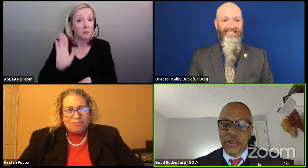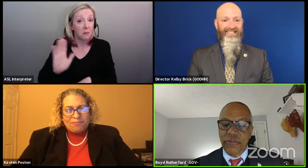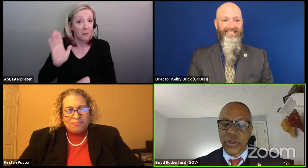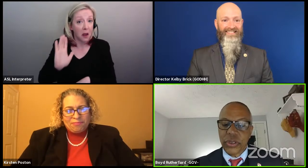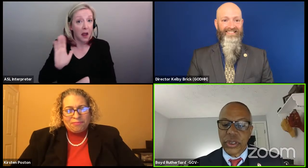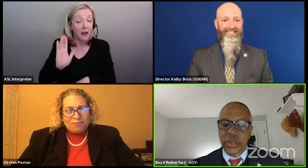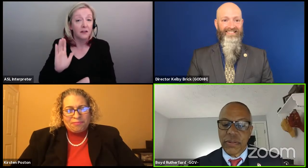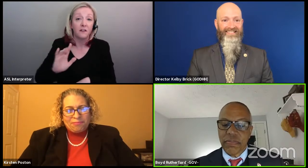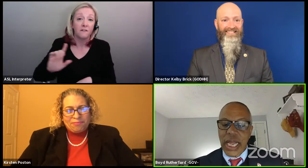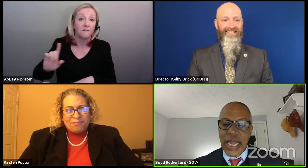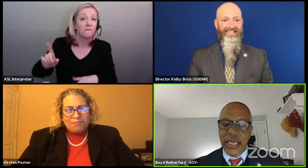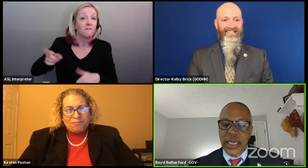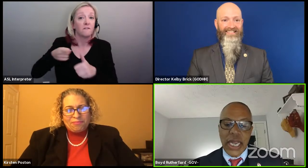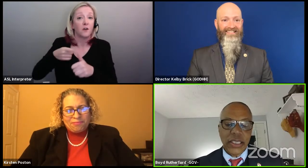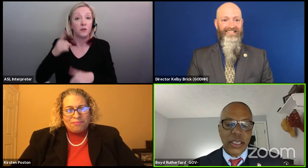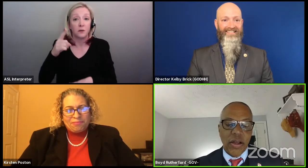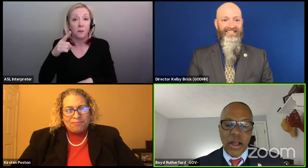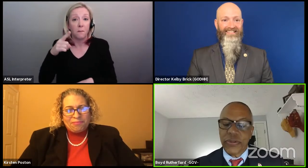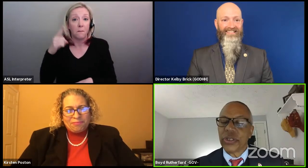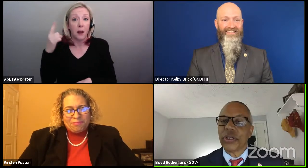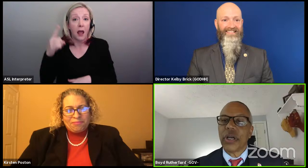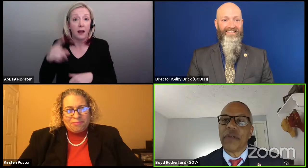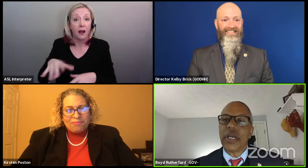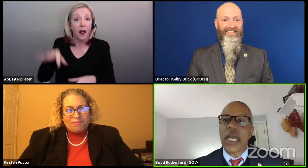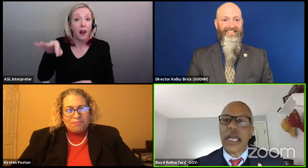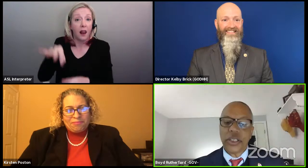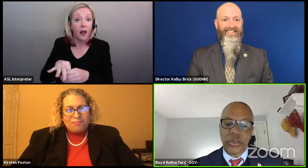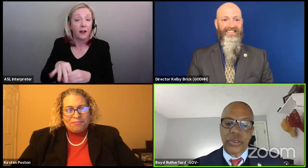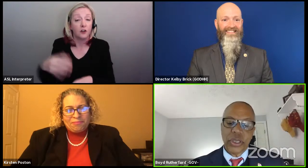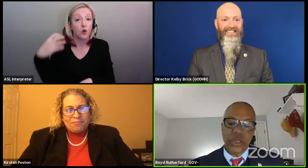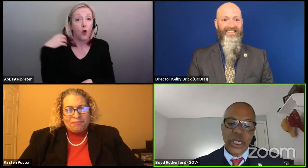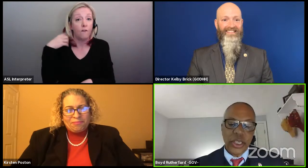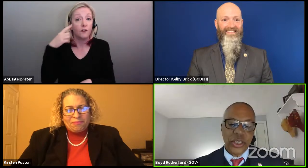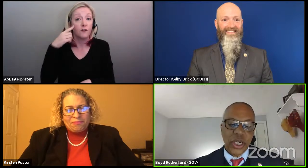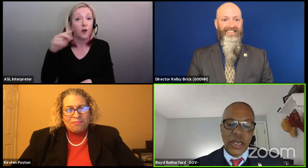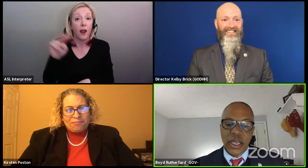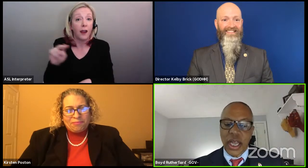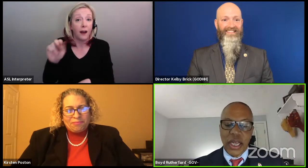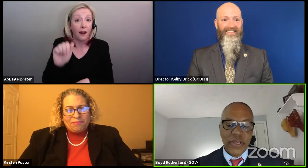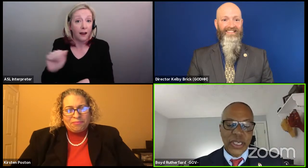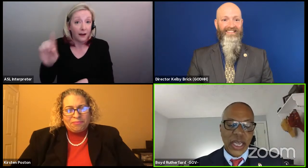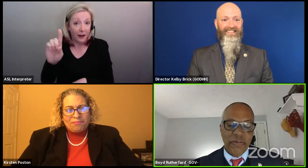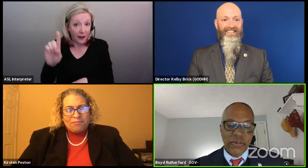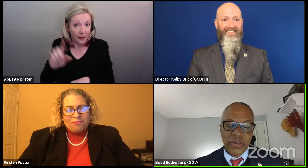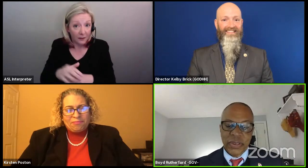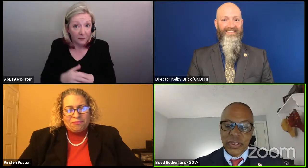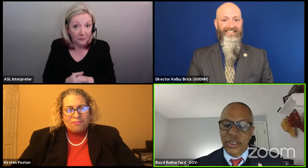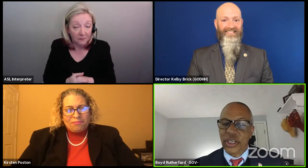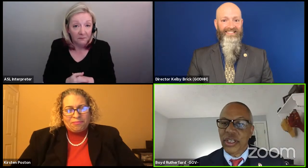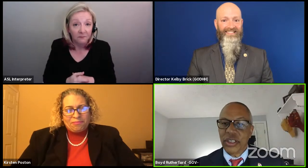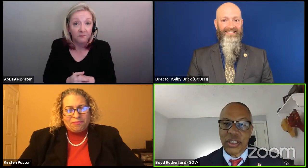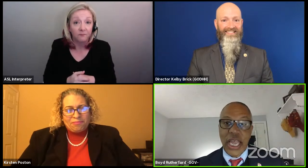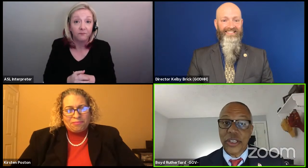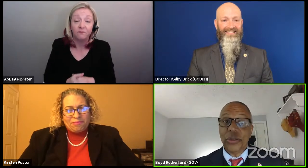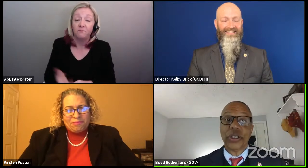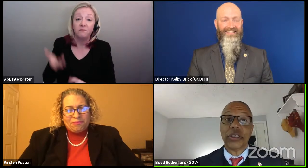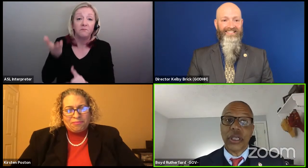the first Black elected officer of the National Association of the Deaf. She is, as you can